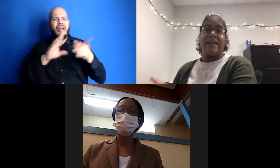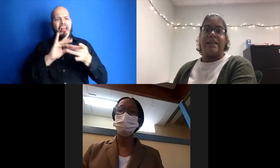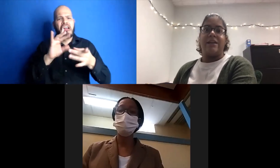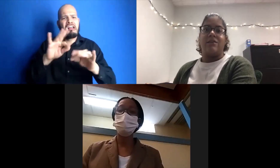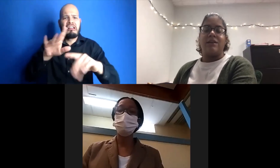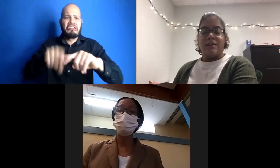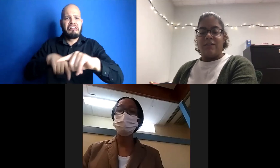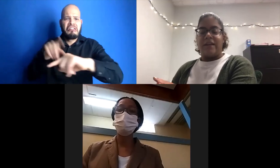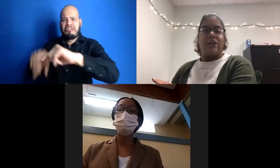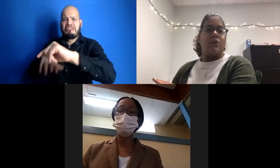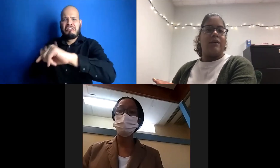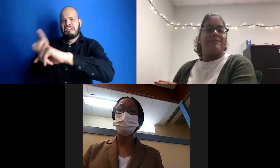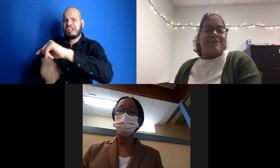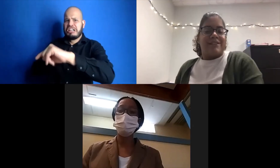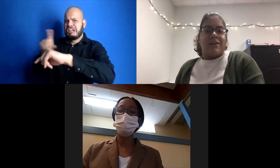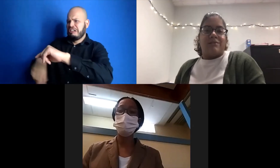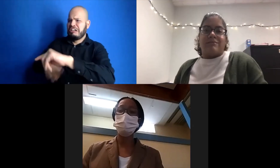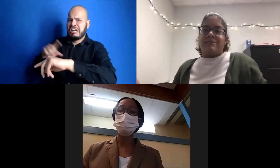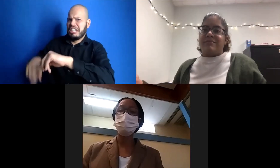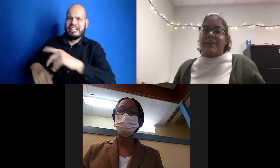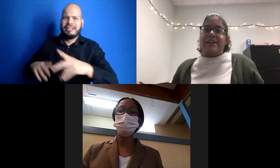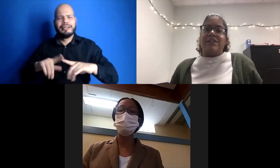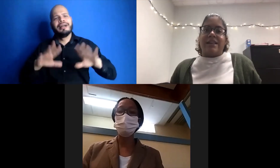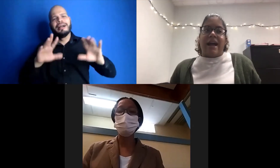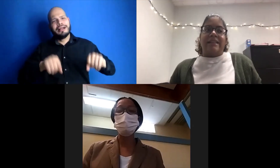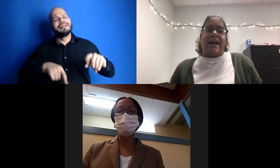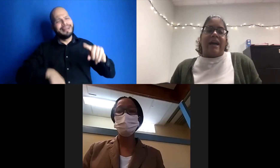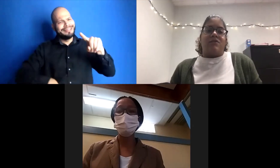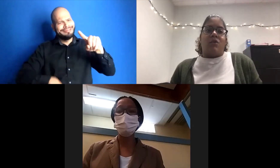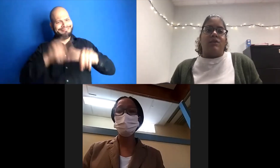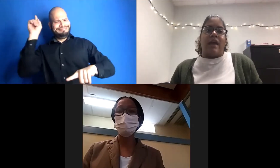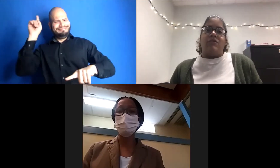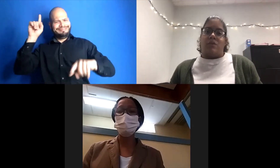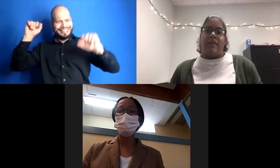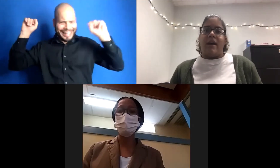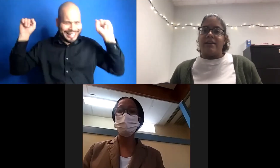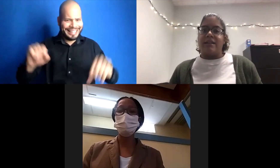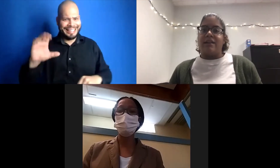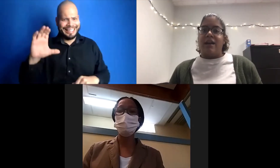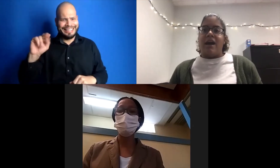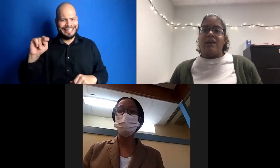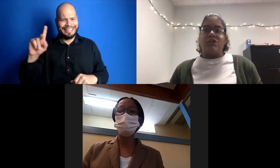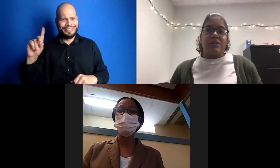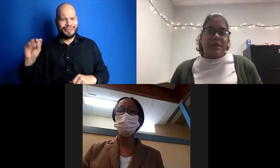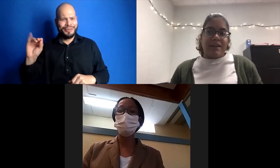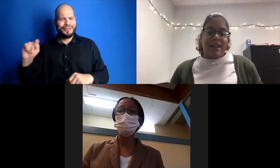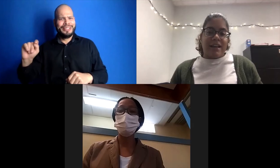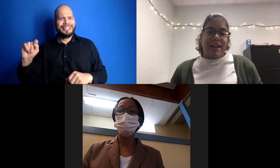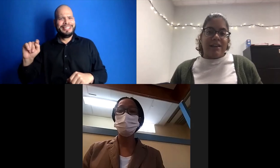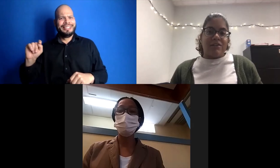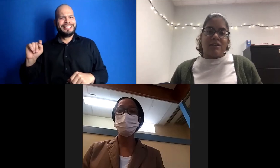hear they can do it so I just I've told everyone that I said just because I came here doesn't mean